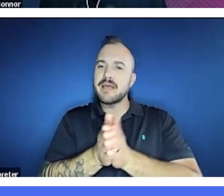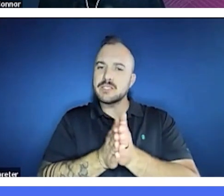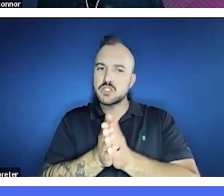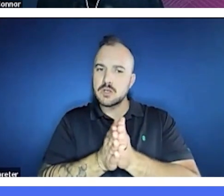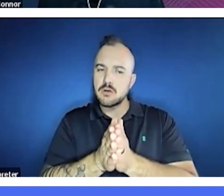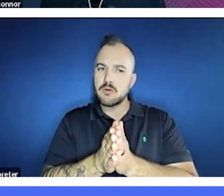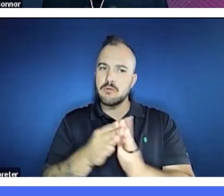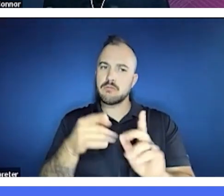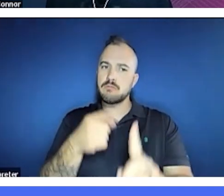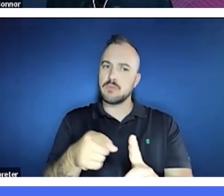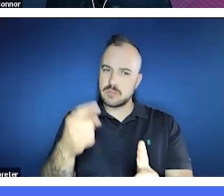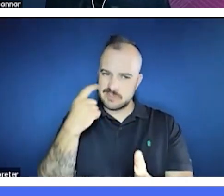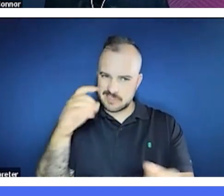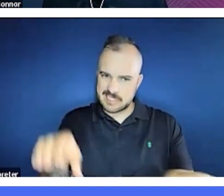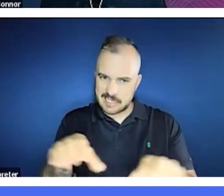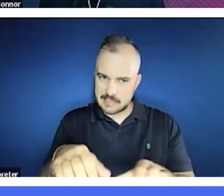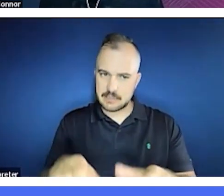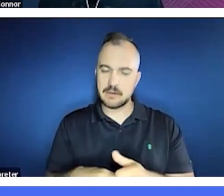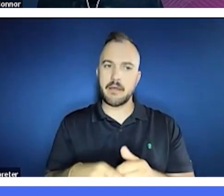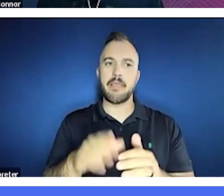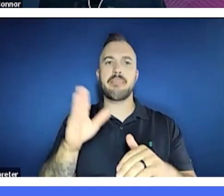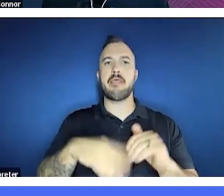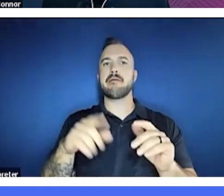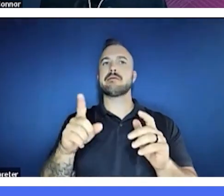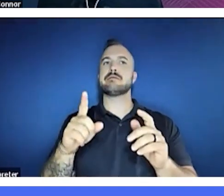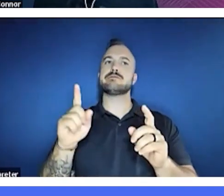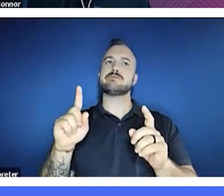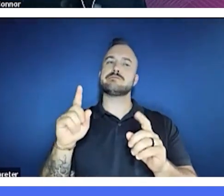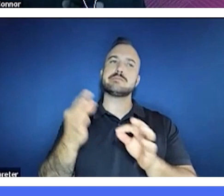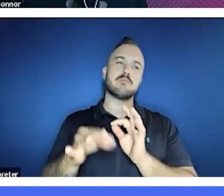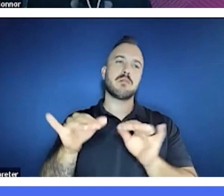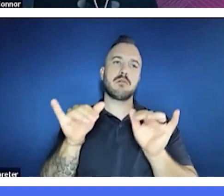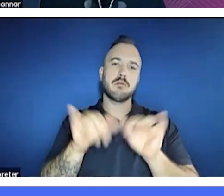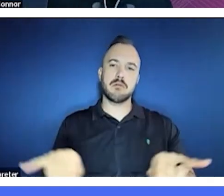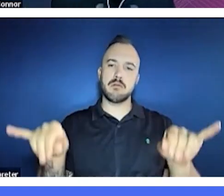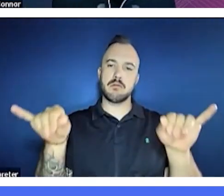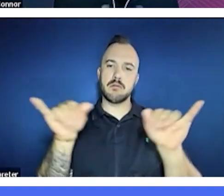to just keep doing the same thing again and again. Why do I keep making pasta and pesta for dinner?